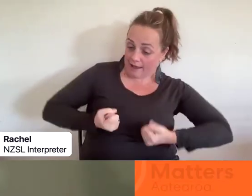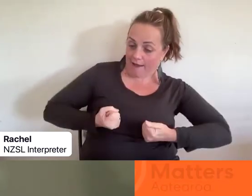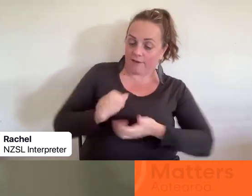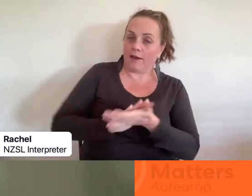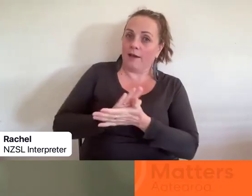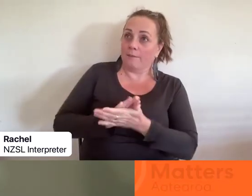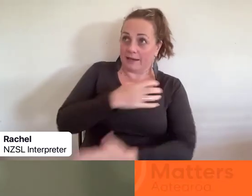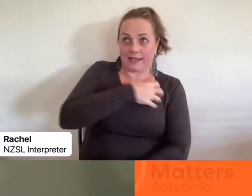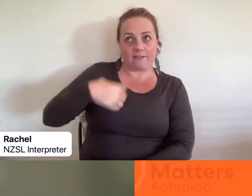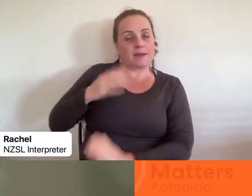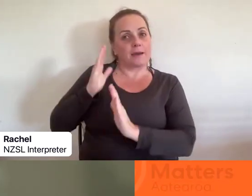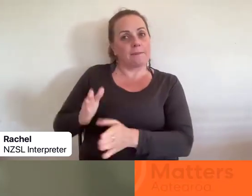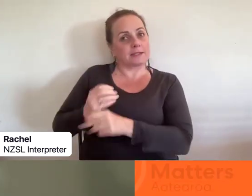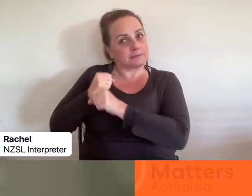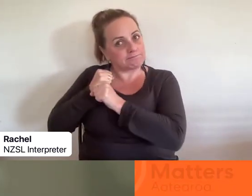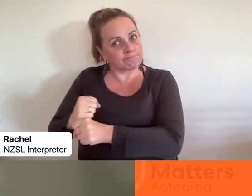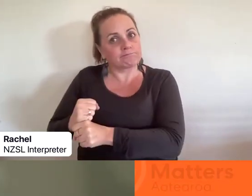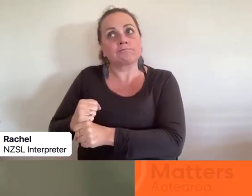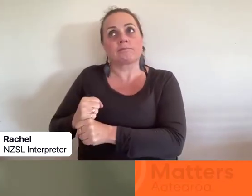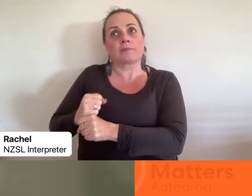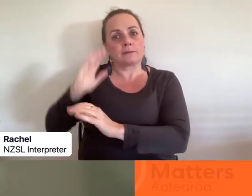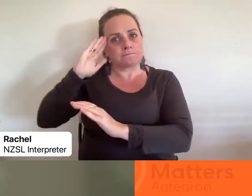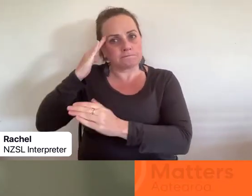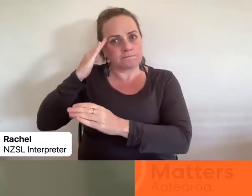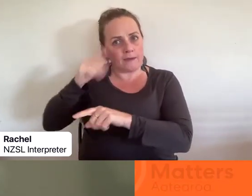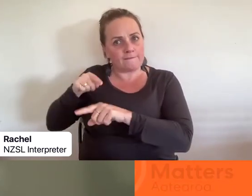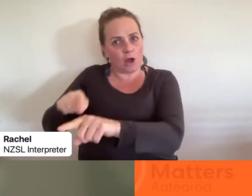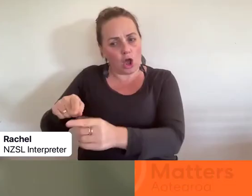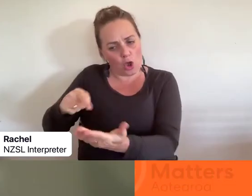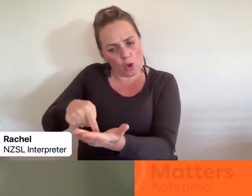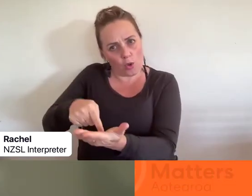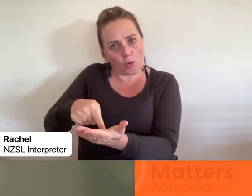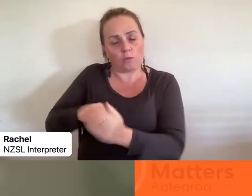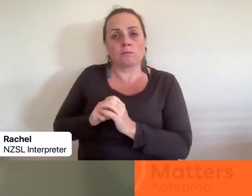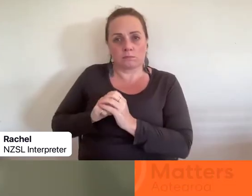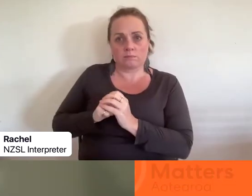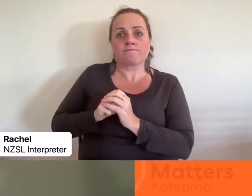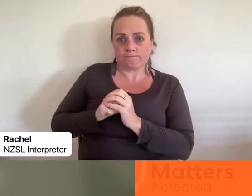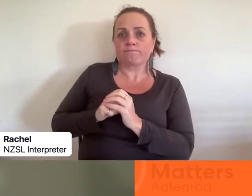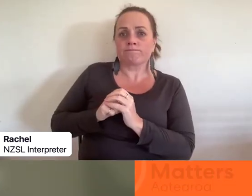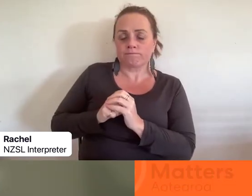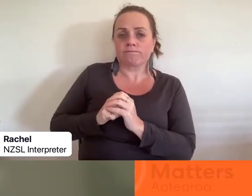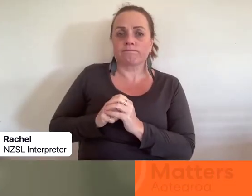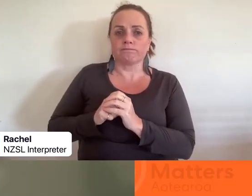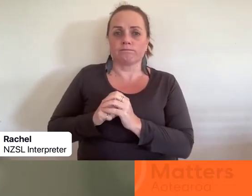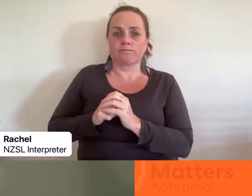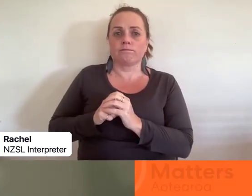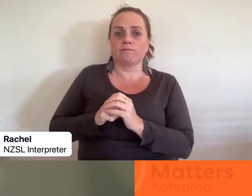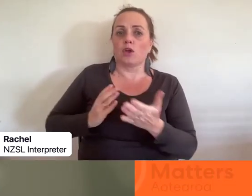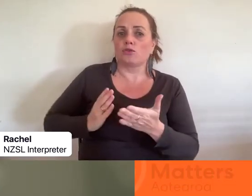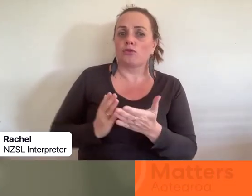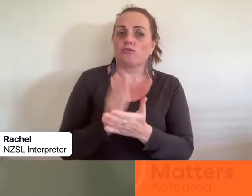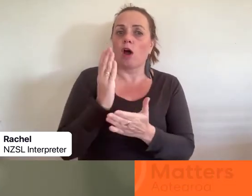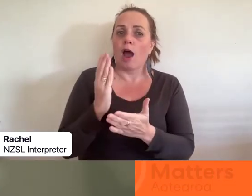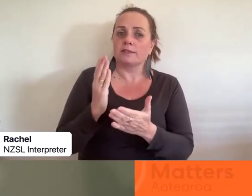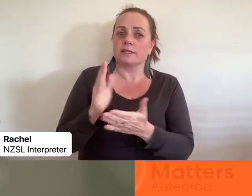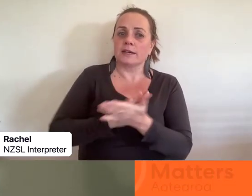State. Discretion can be withdrawn. Indigenous rights creates obligations on the State,